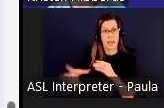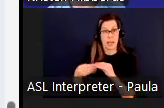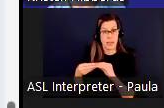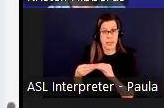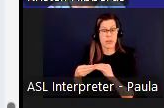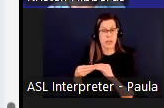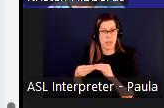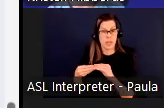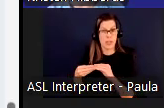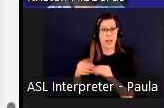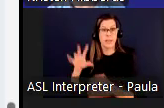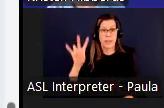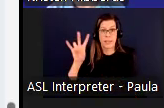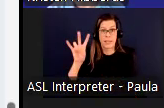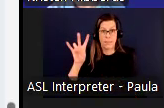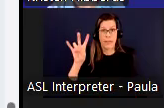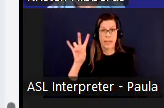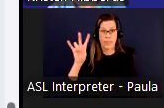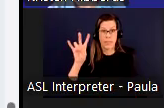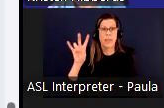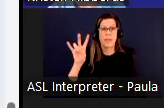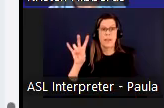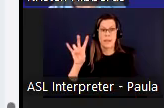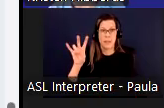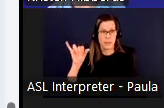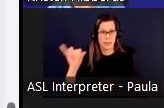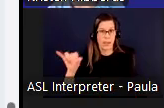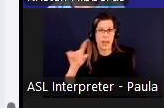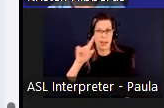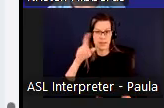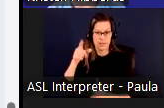which spoke to the notification and the documentation.